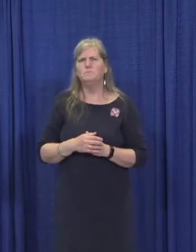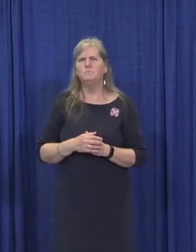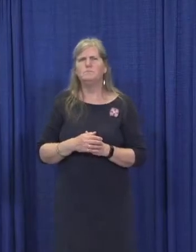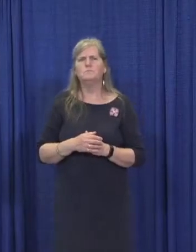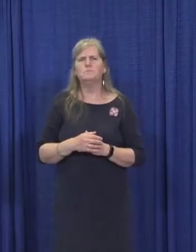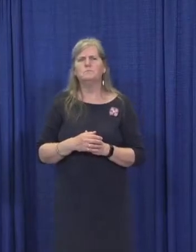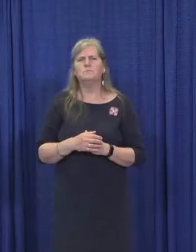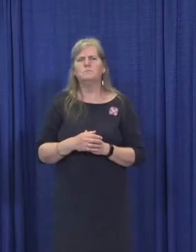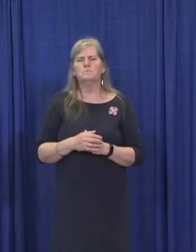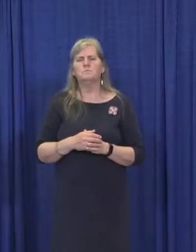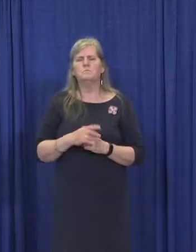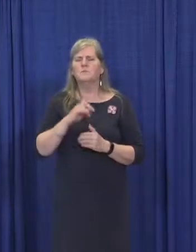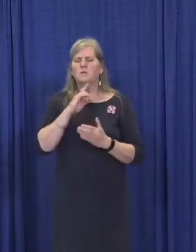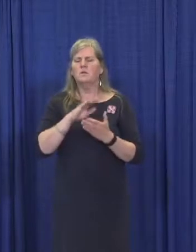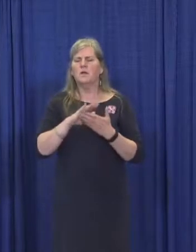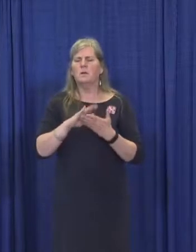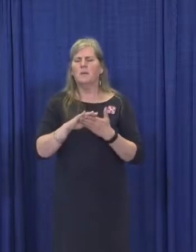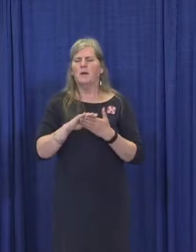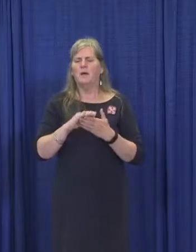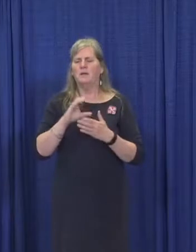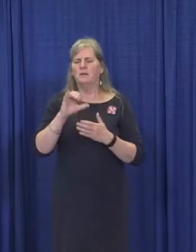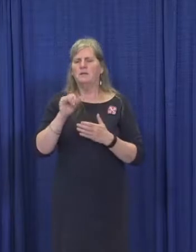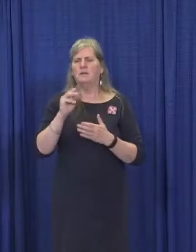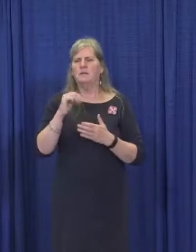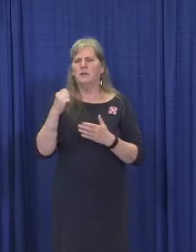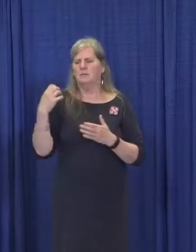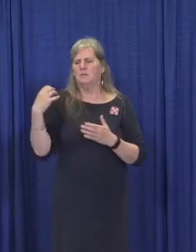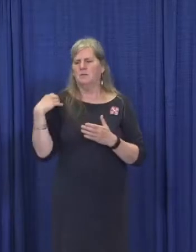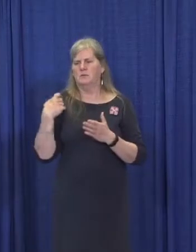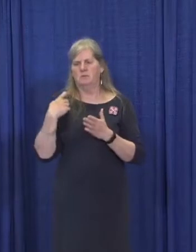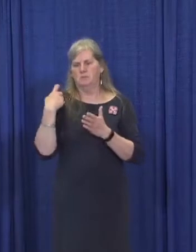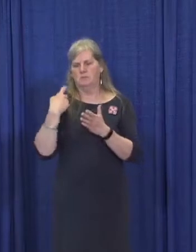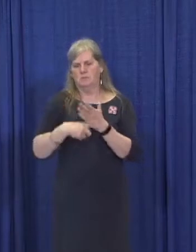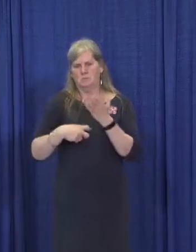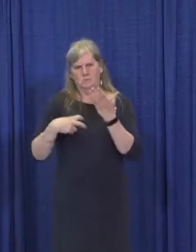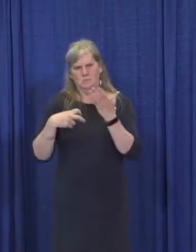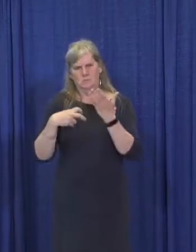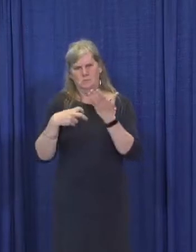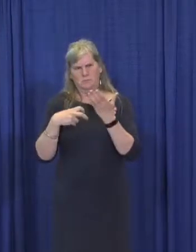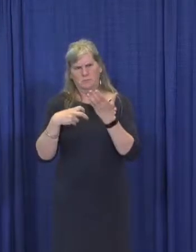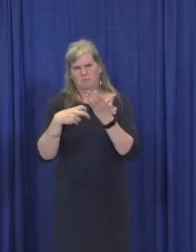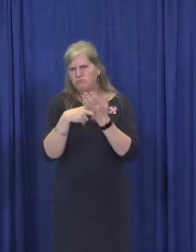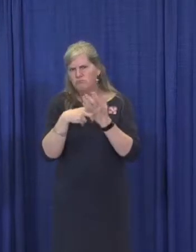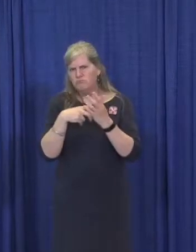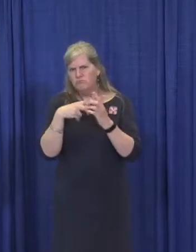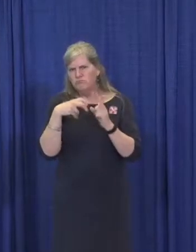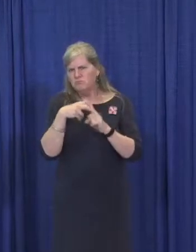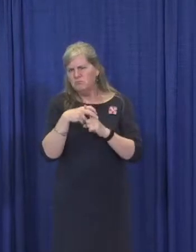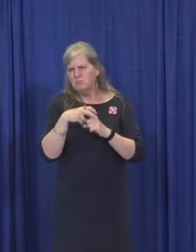stepping up enforcement and I did not really hear and answer